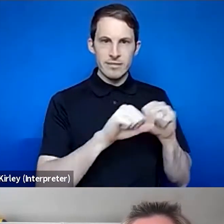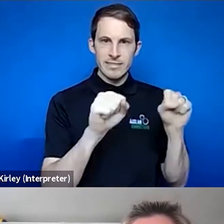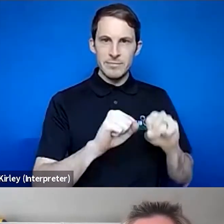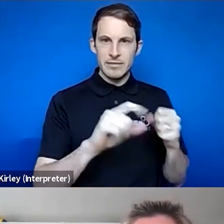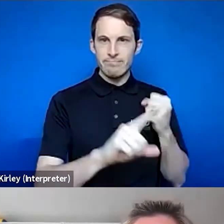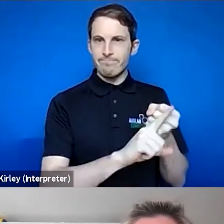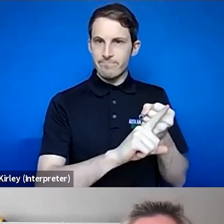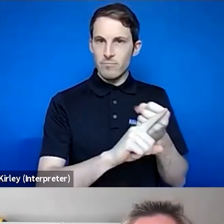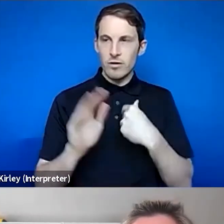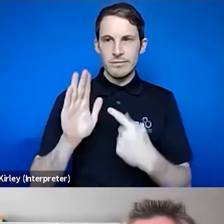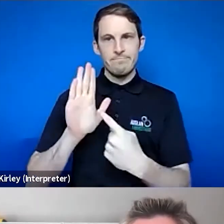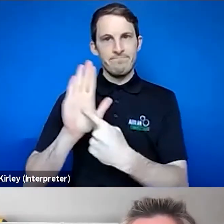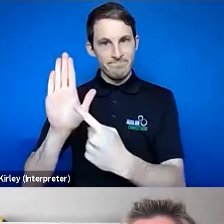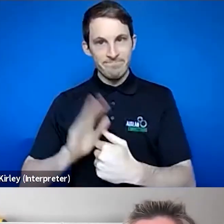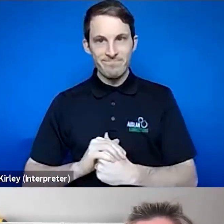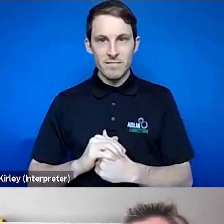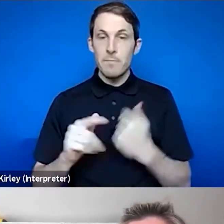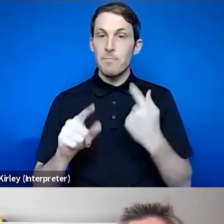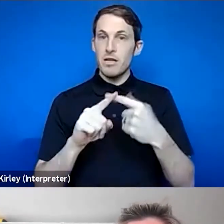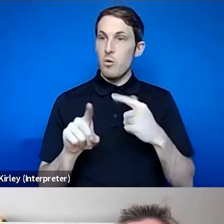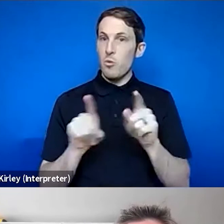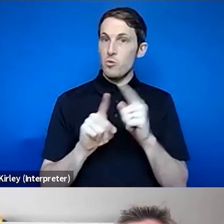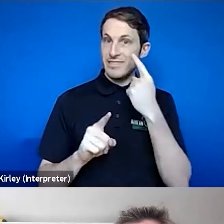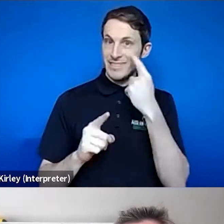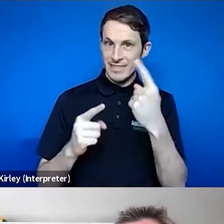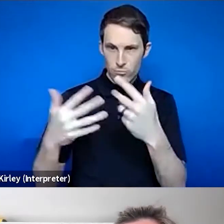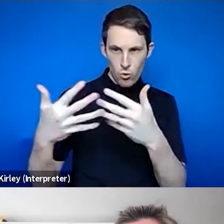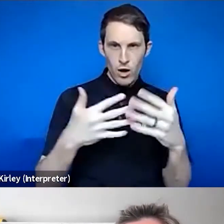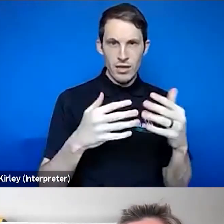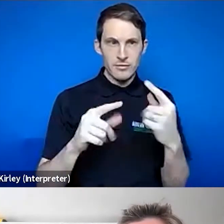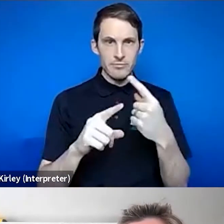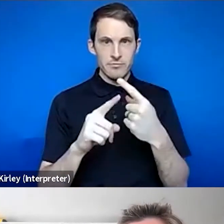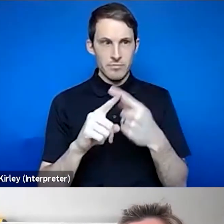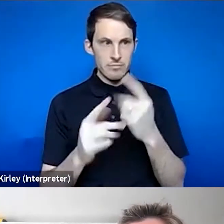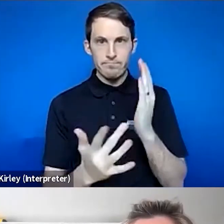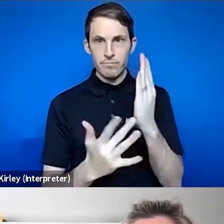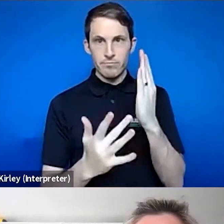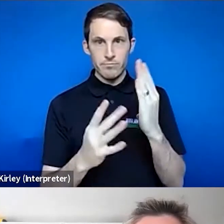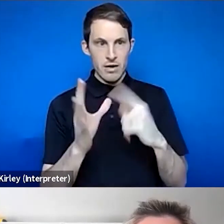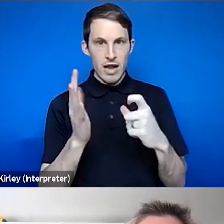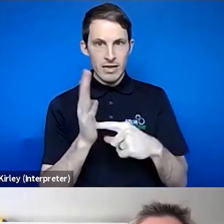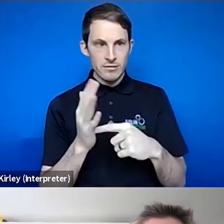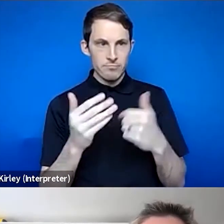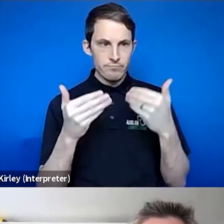and seen both organised and spontaneous acts of kindness and grace that have soothed and